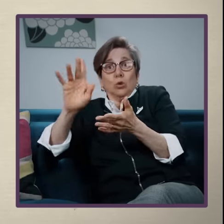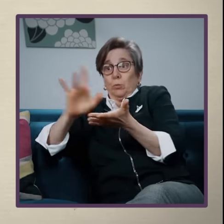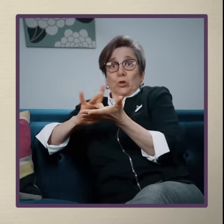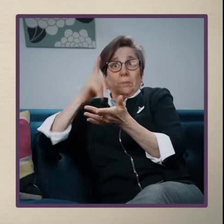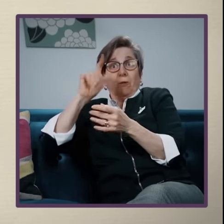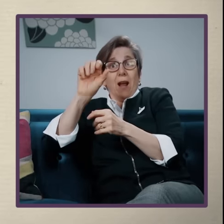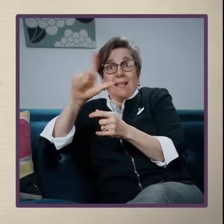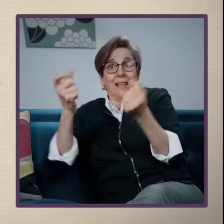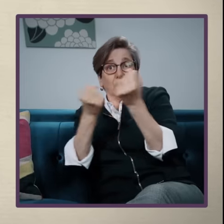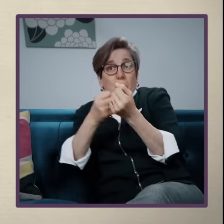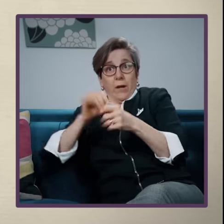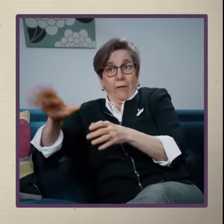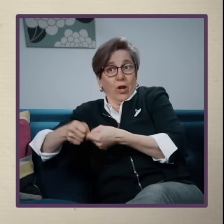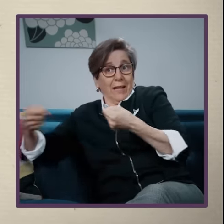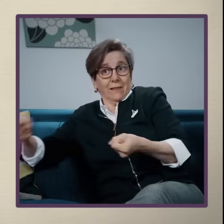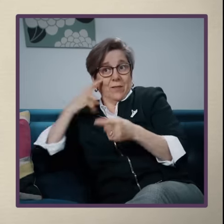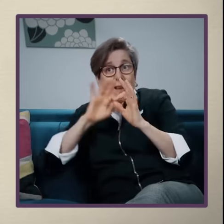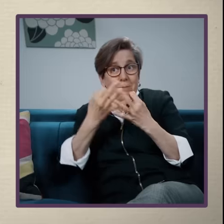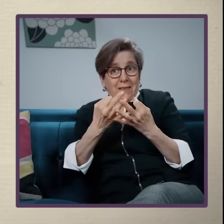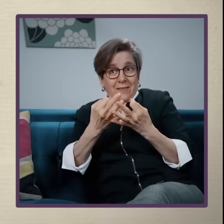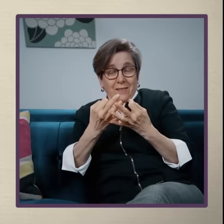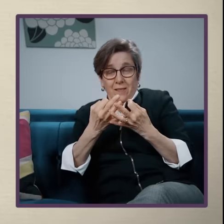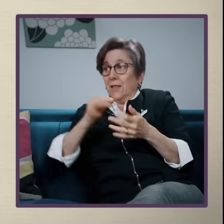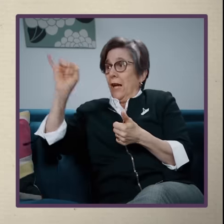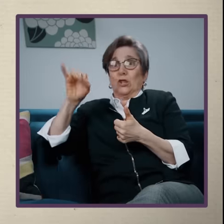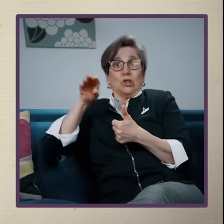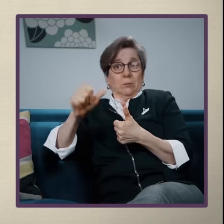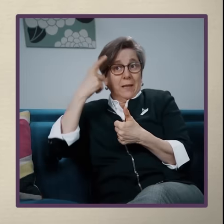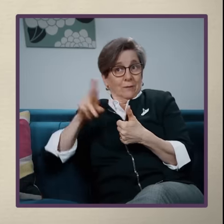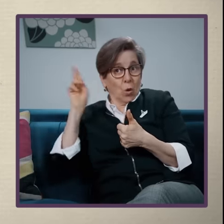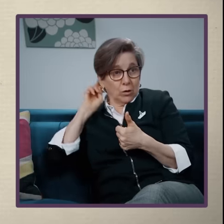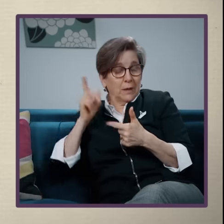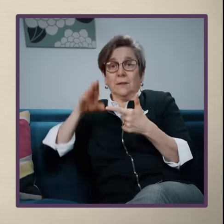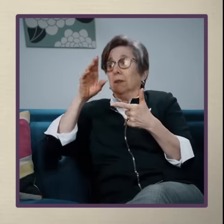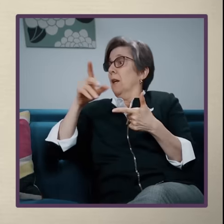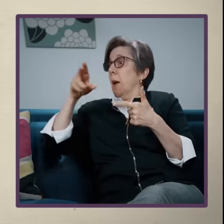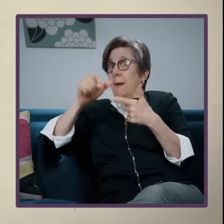a prescription for ASL. Right? That's not in their tool kit. Right. Insurances pay for cochlear implants.